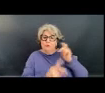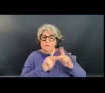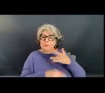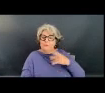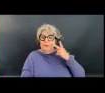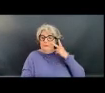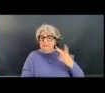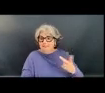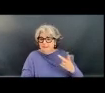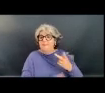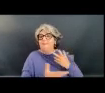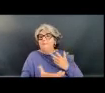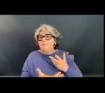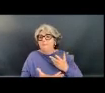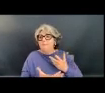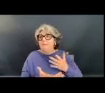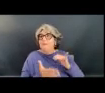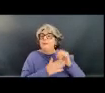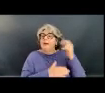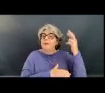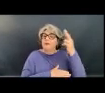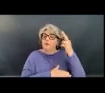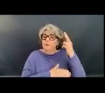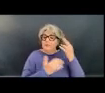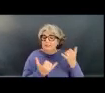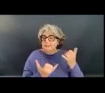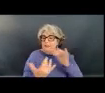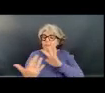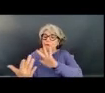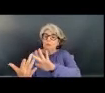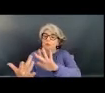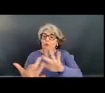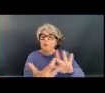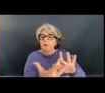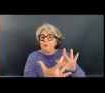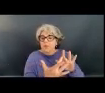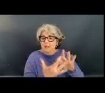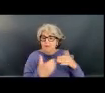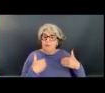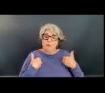So that is the reason that we are reaching out to young